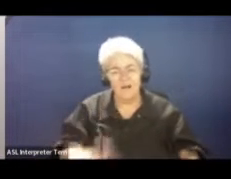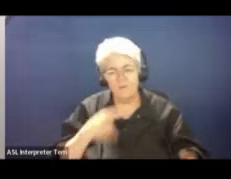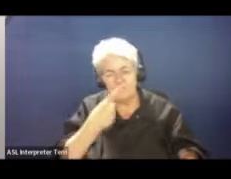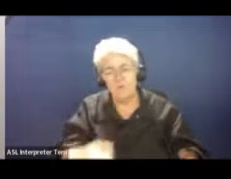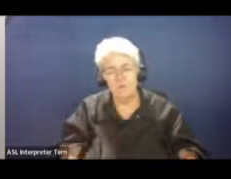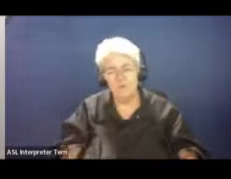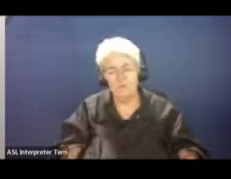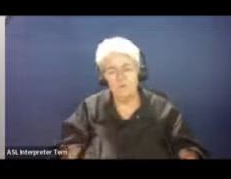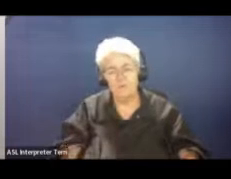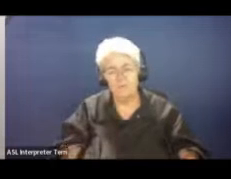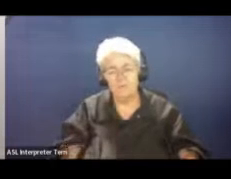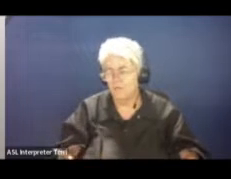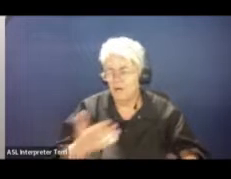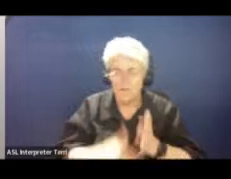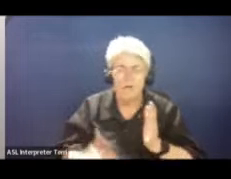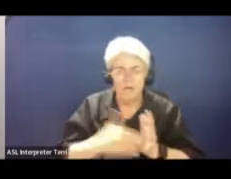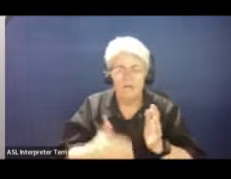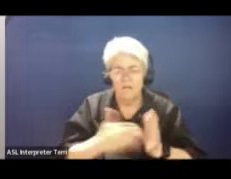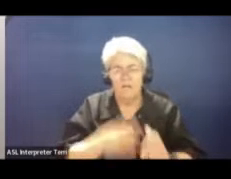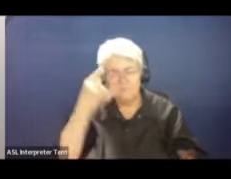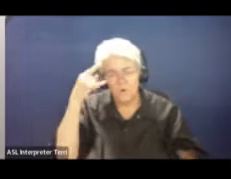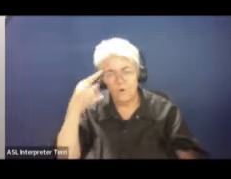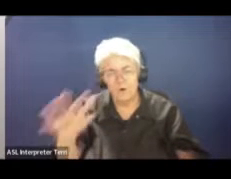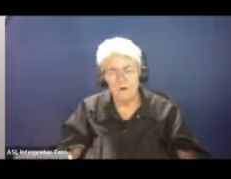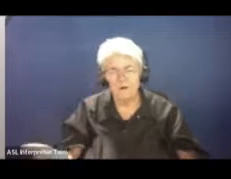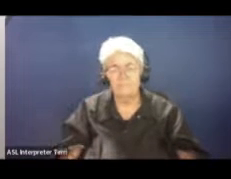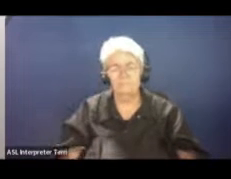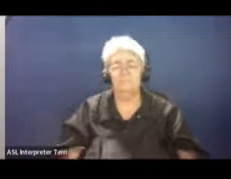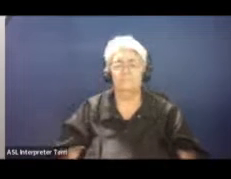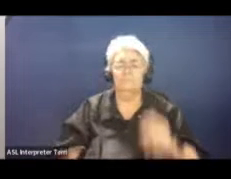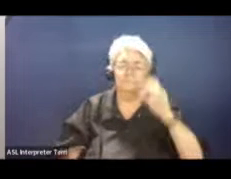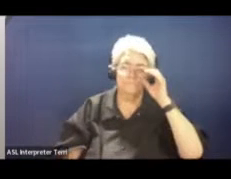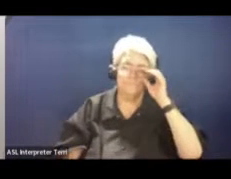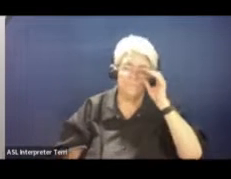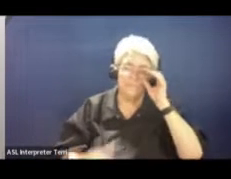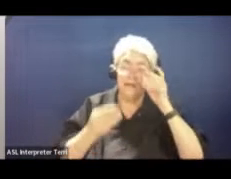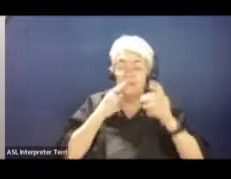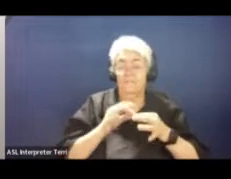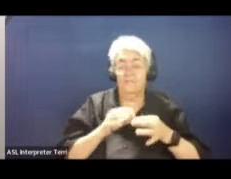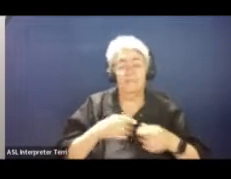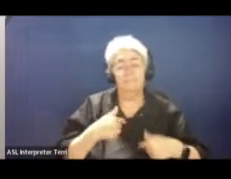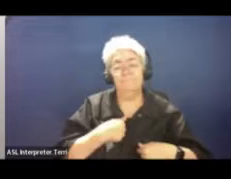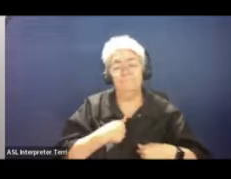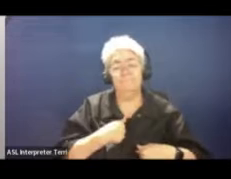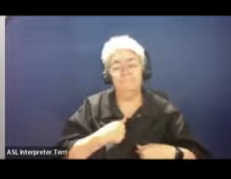injuries. Why do I have to keep going? Even statements like I'm a different person now that can